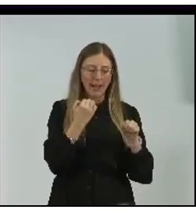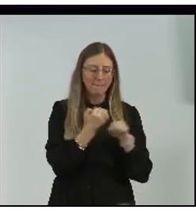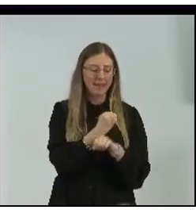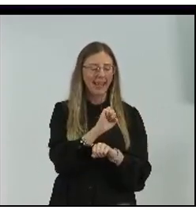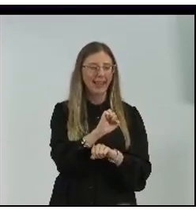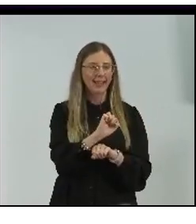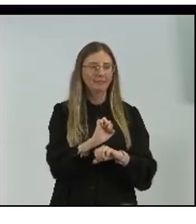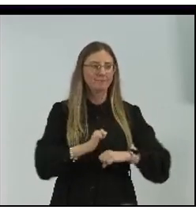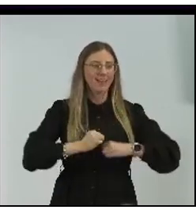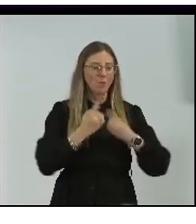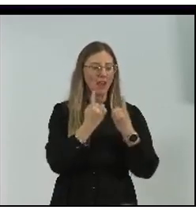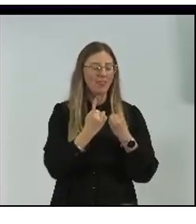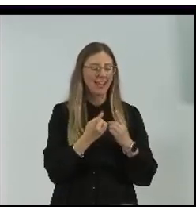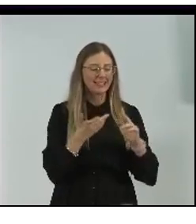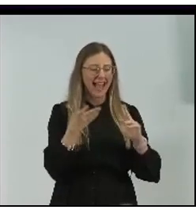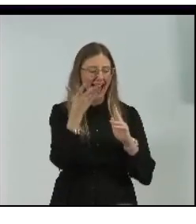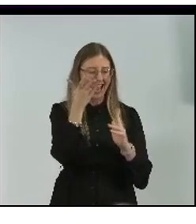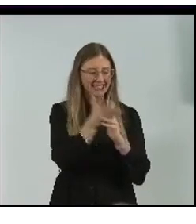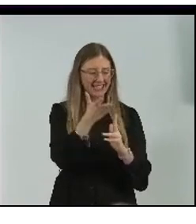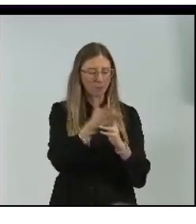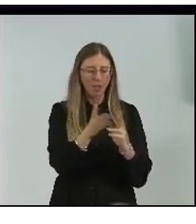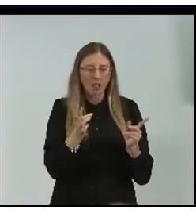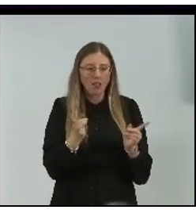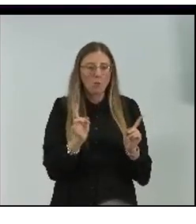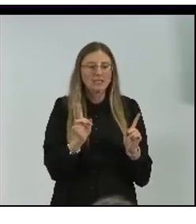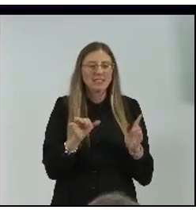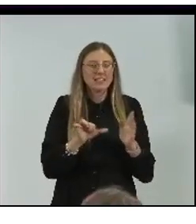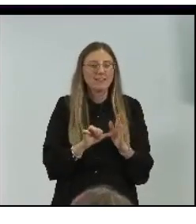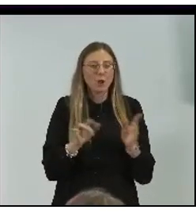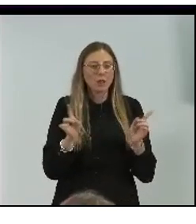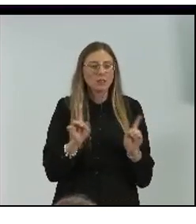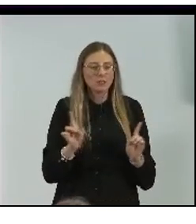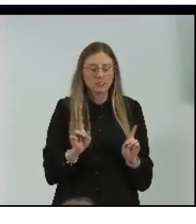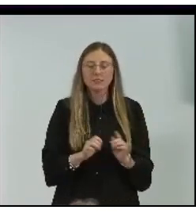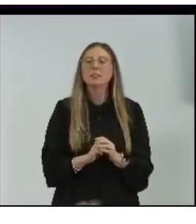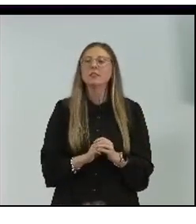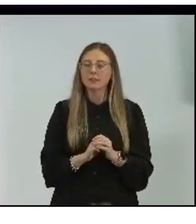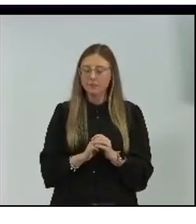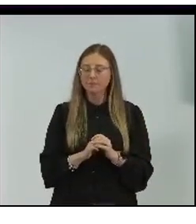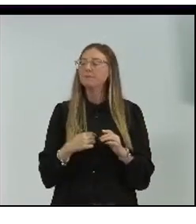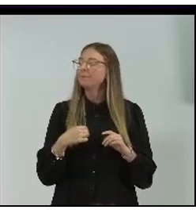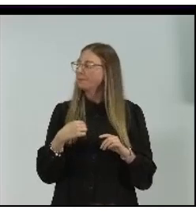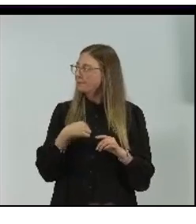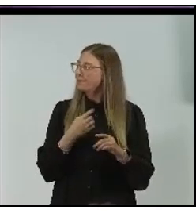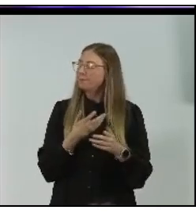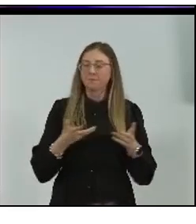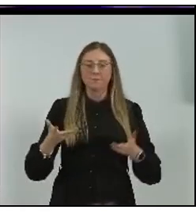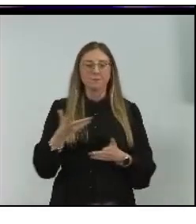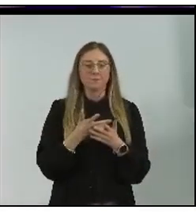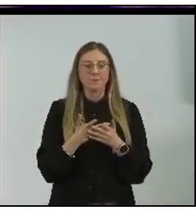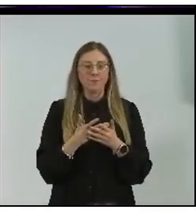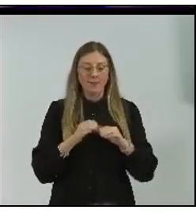What is it that's difficult about making things accessible?0:47 And one of the things I think that we're going to talk about is what to do at each stage.